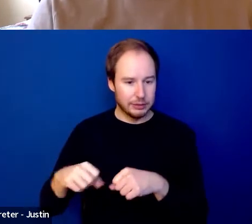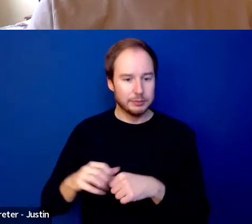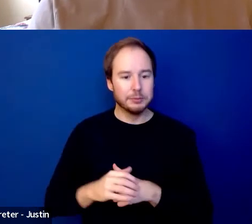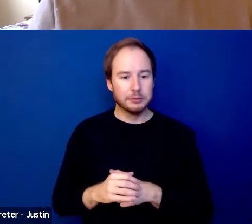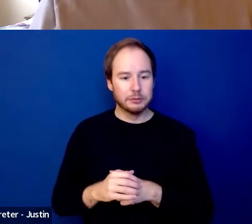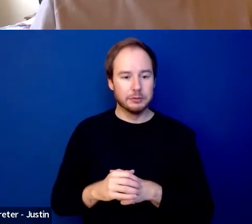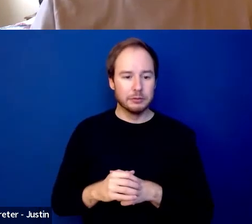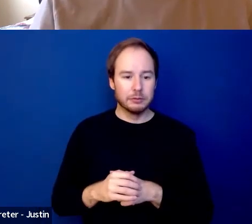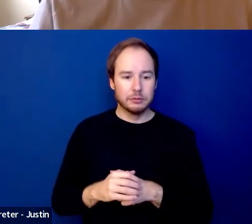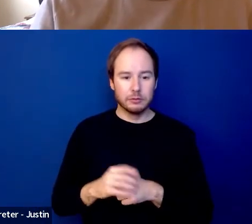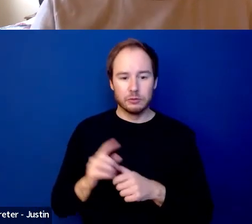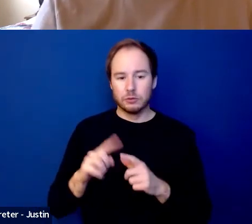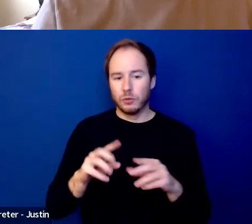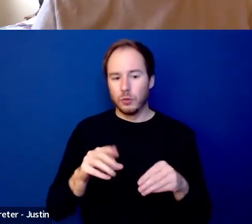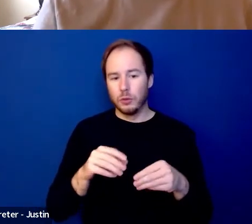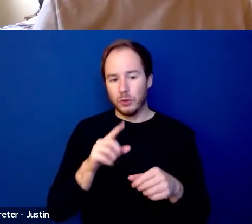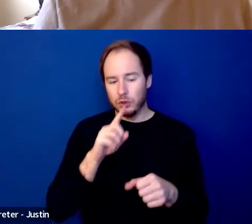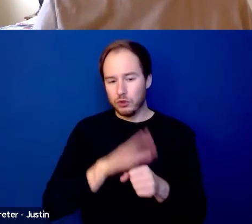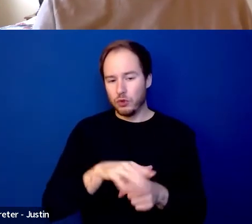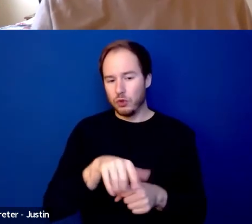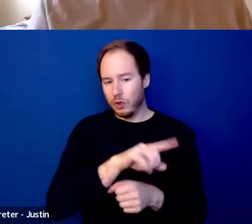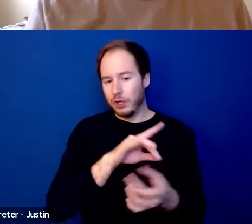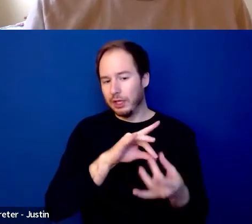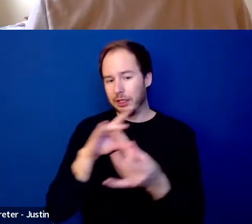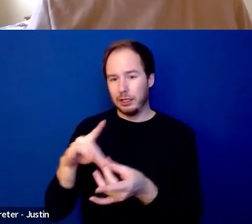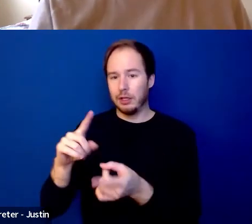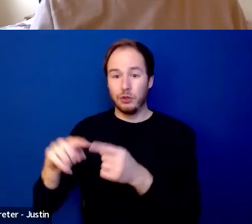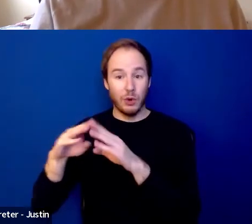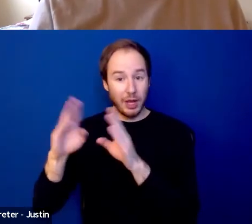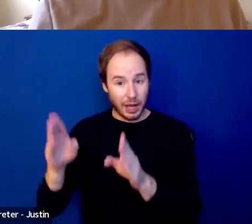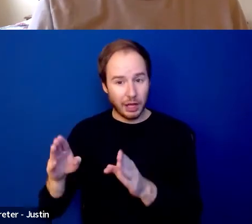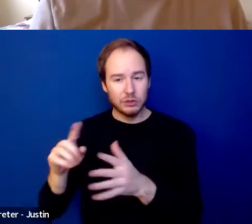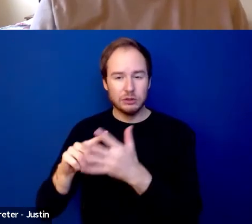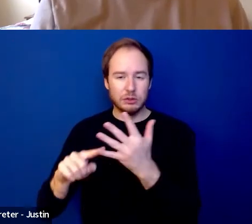And also getting people connected to housing and all of the things that go into that.